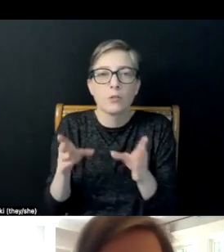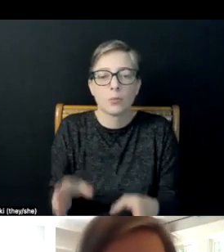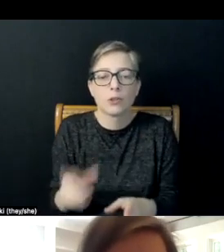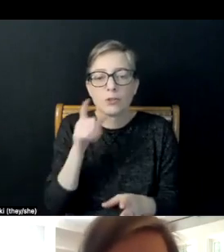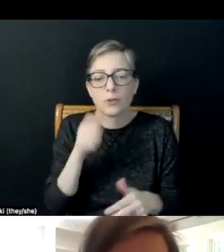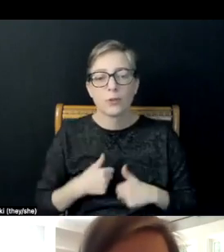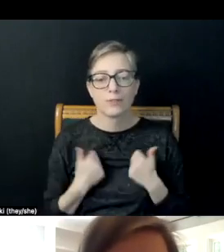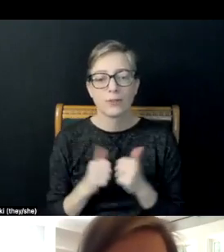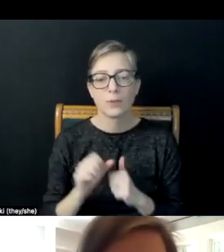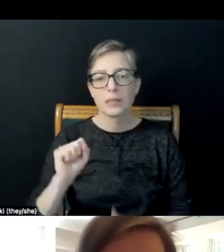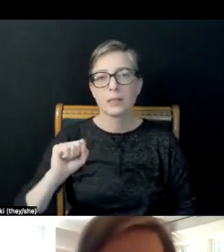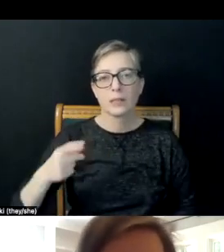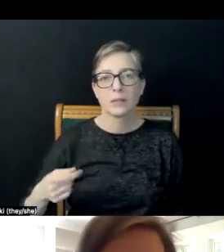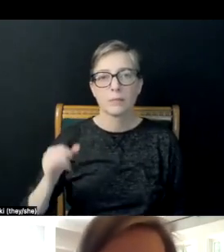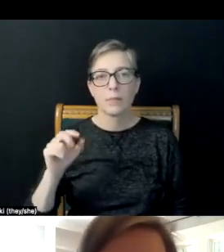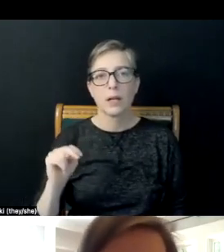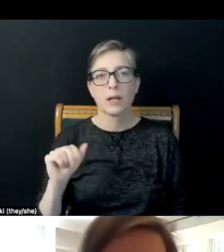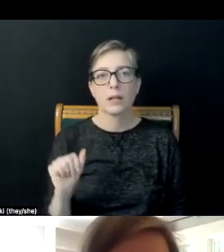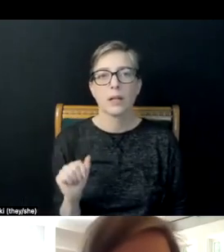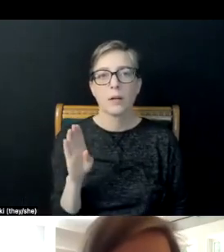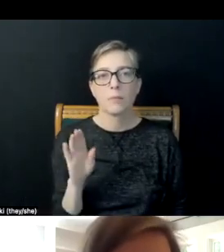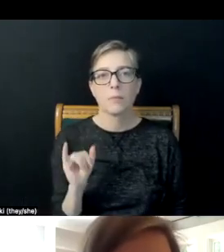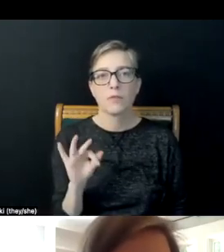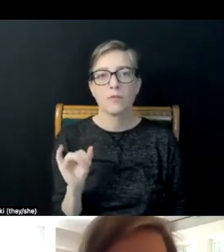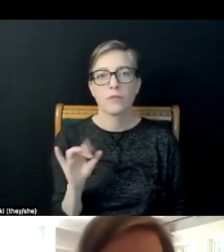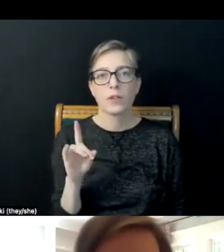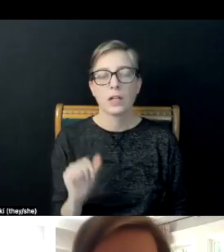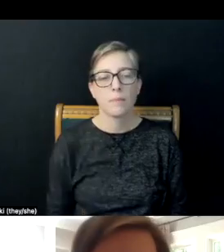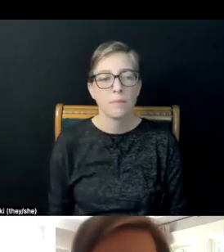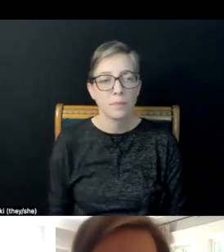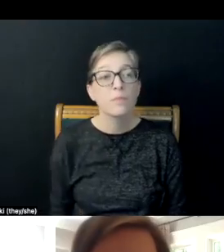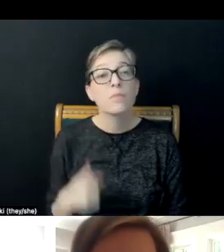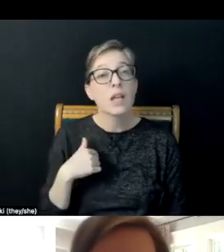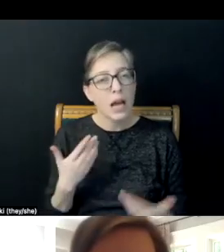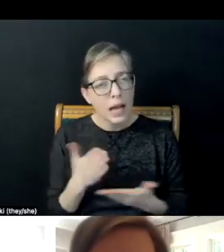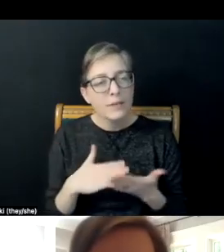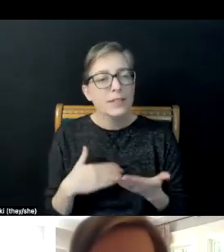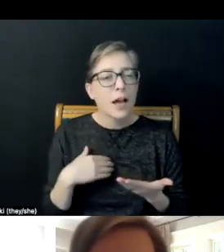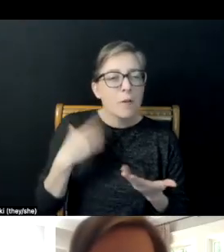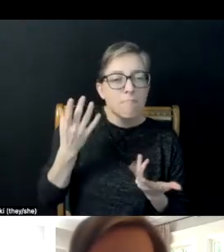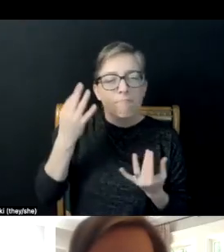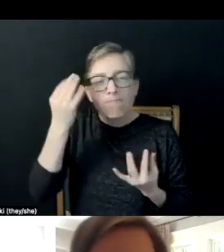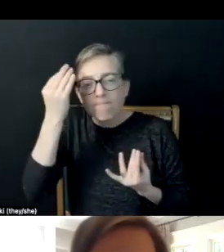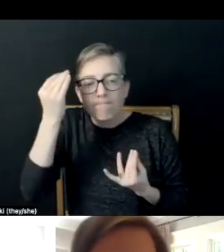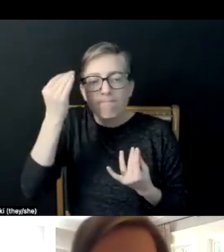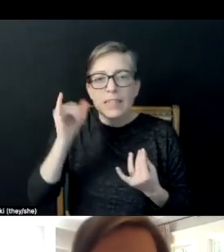I do have some insight, but I've never been in the NICU. Next slide, please. Quickly,